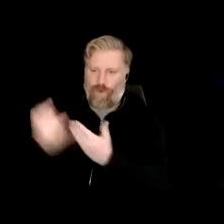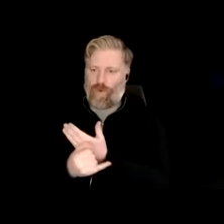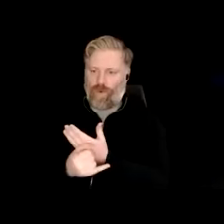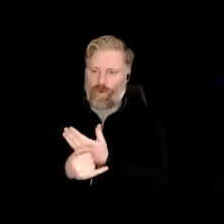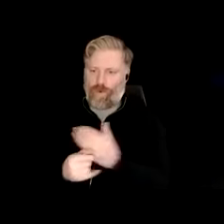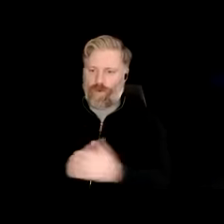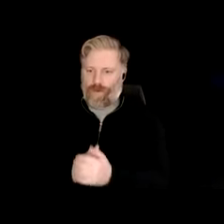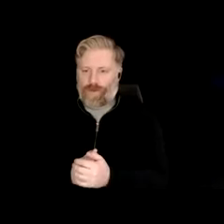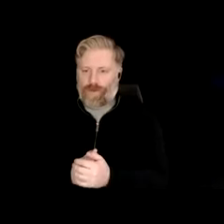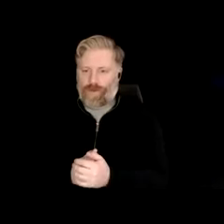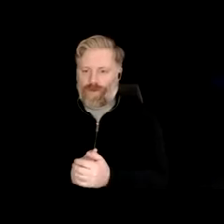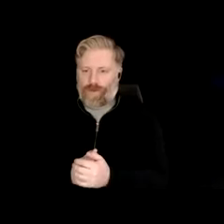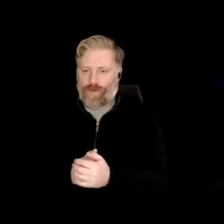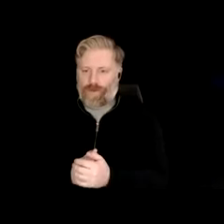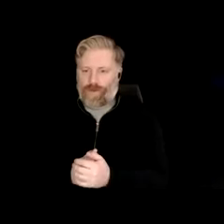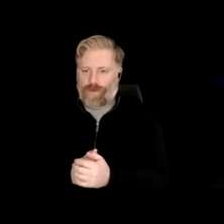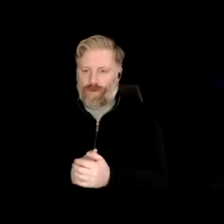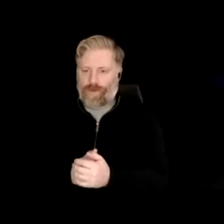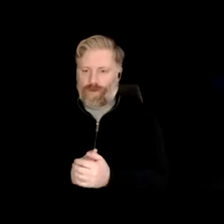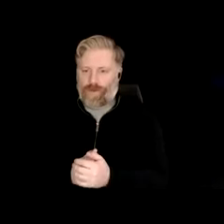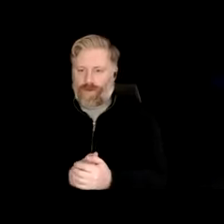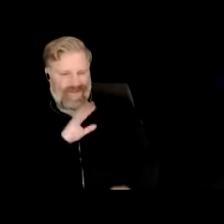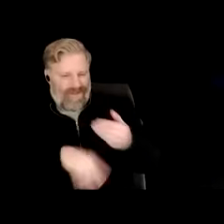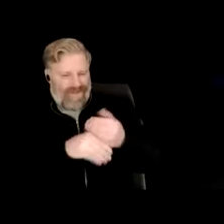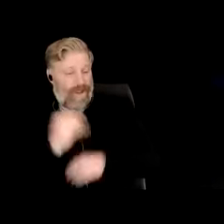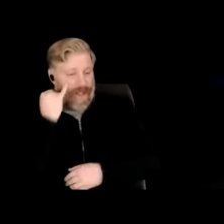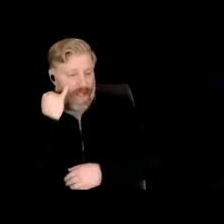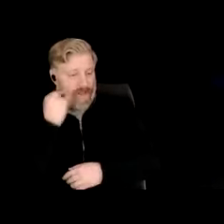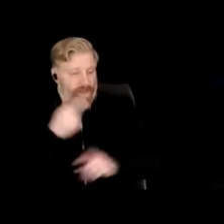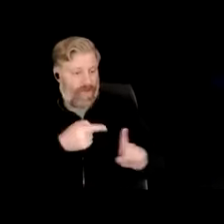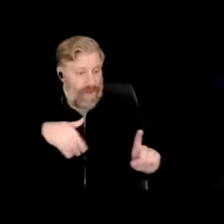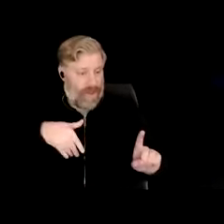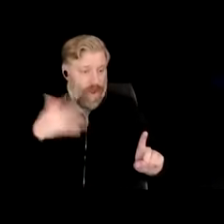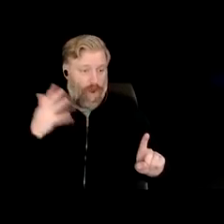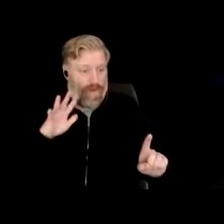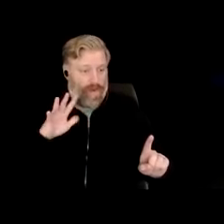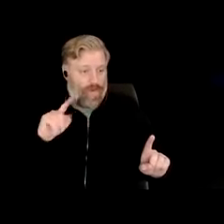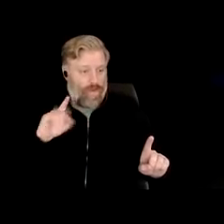Sorry, I would just add that 503(c)(3). So if they're not,